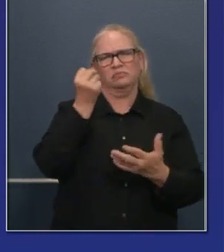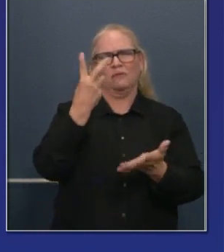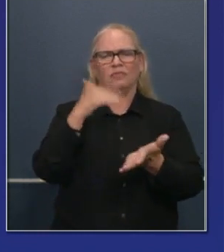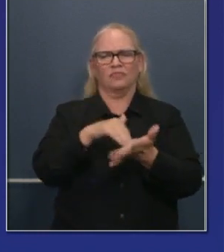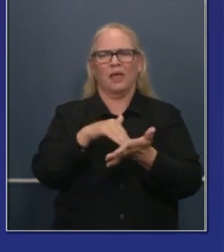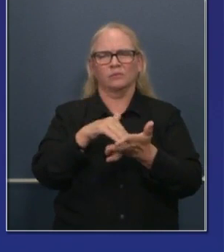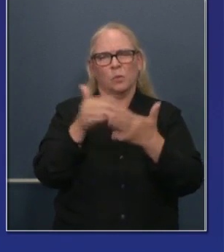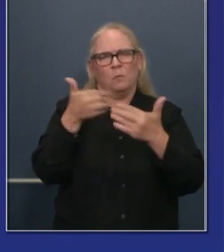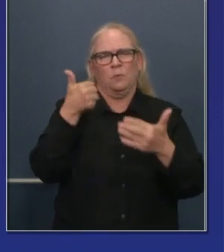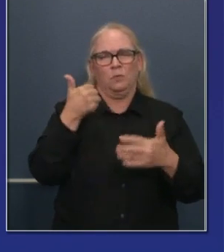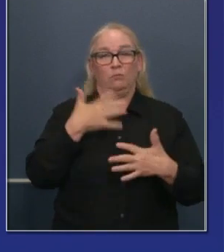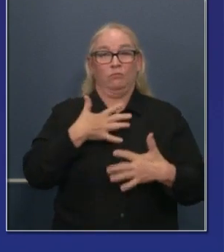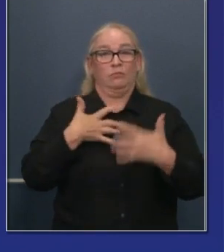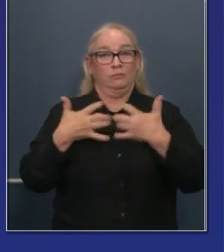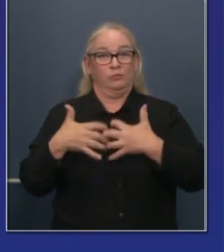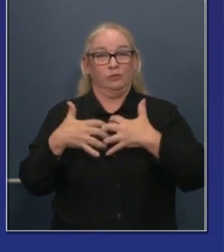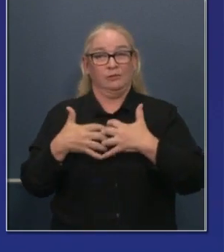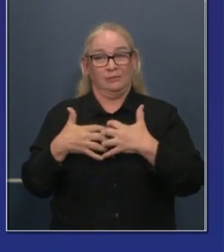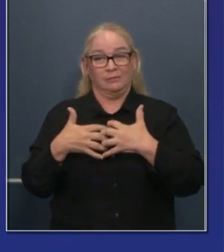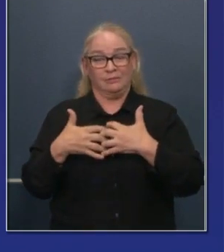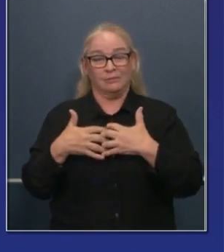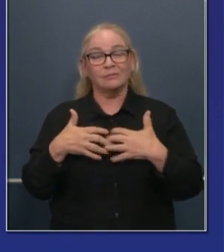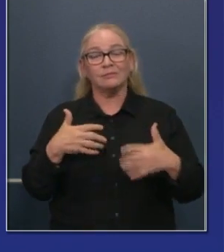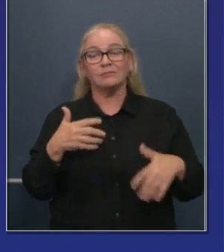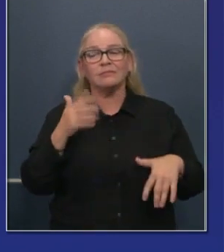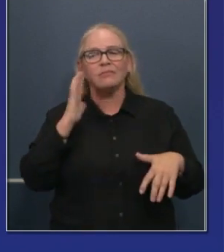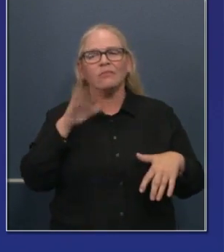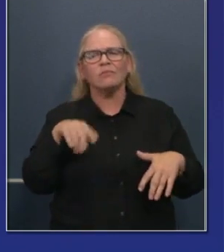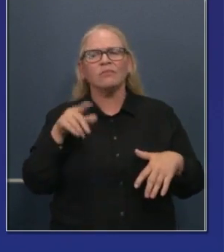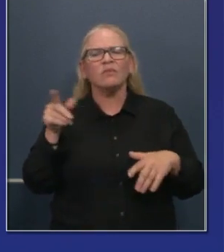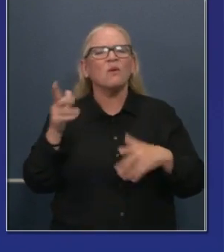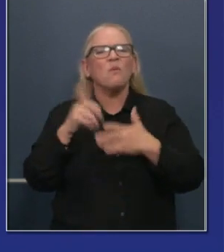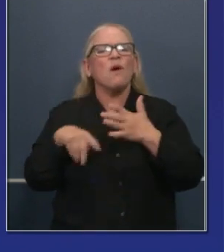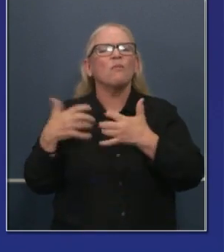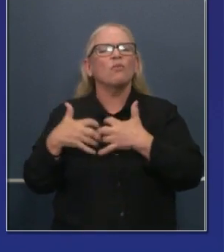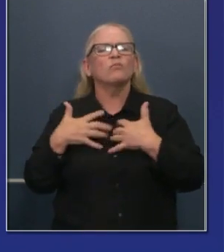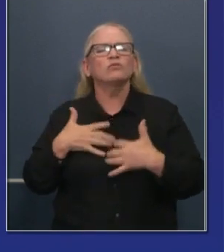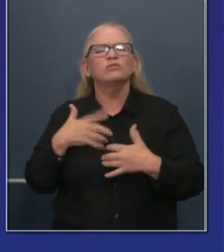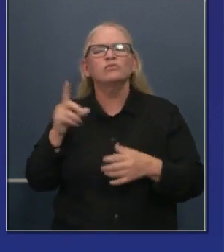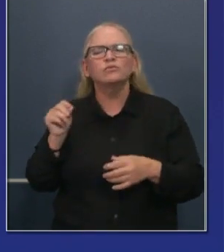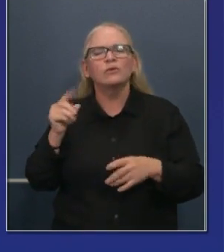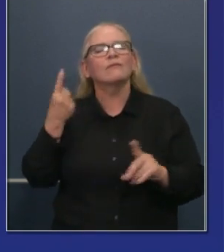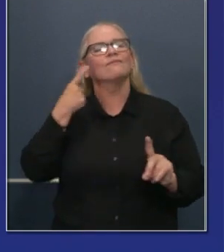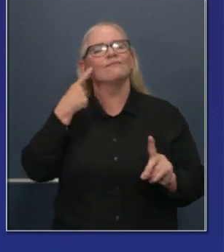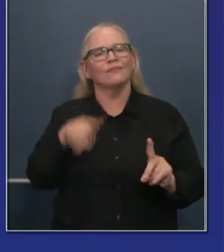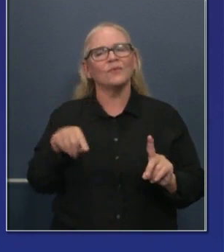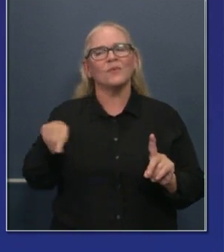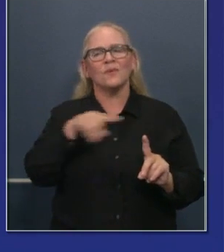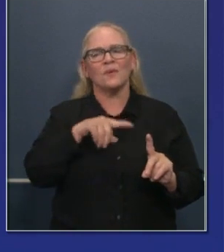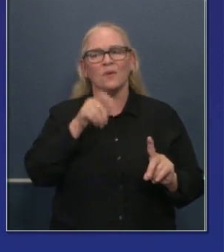THE LENTIL LEADERS -- VENTILATORS ARE AVAILABLE, STILL CLOSE TO 12,000.